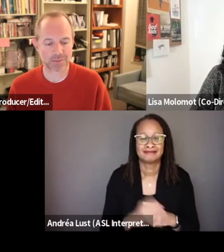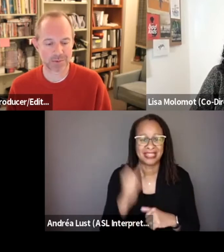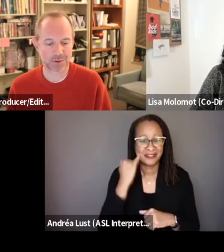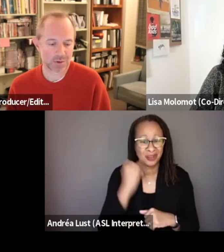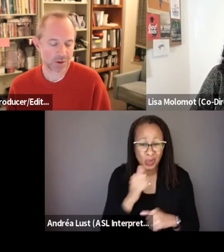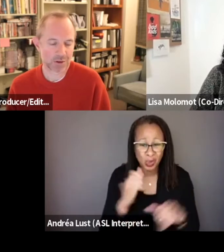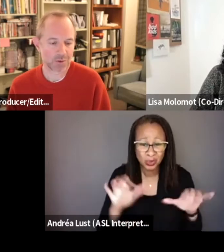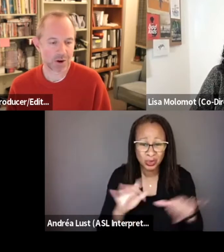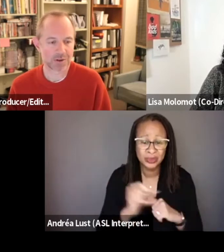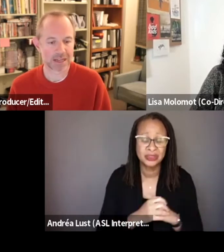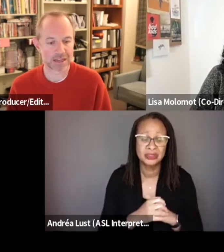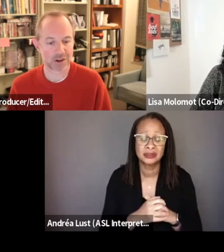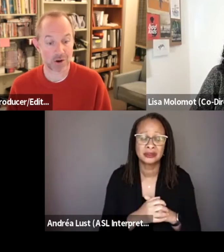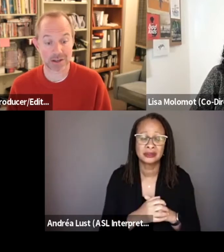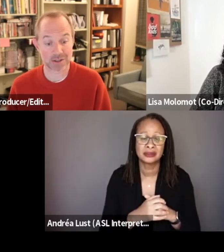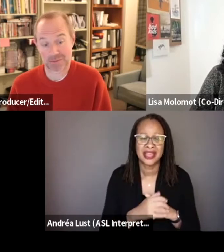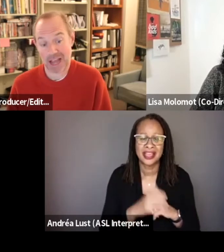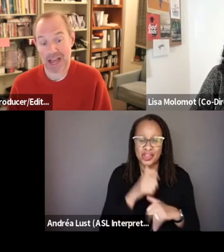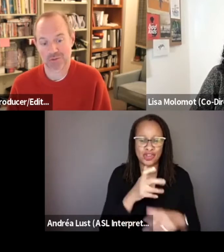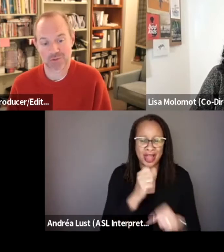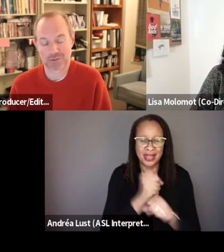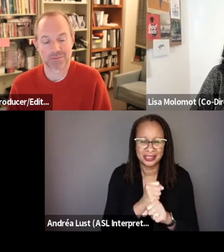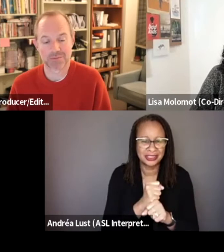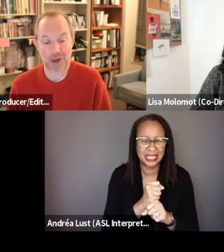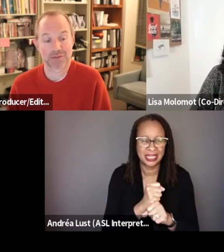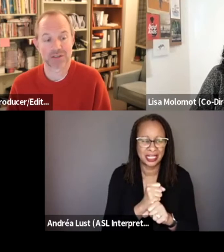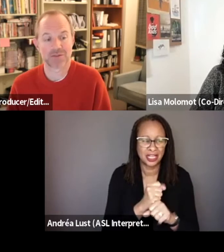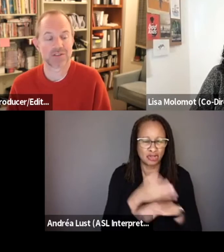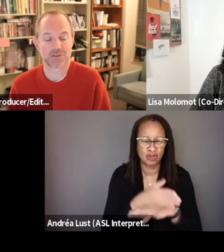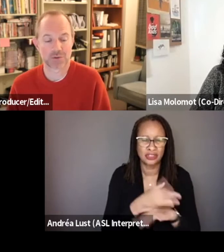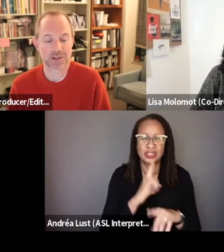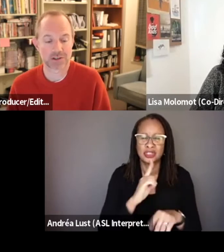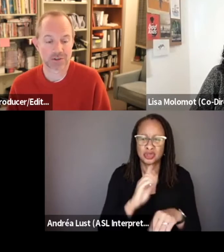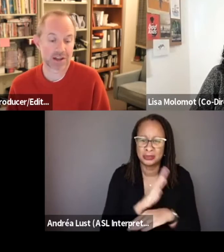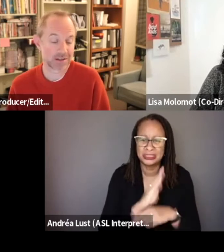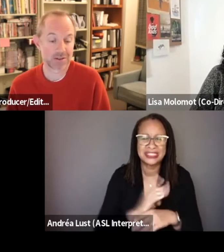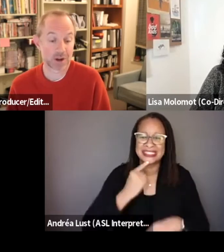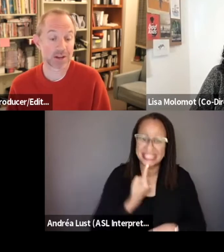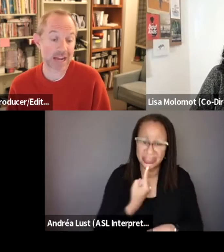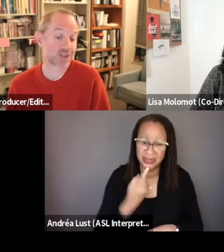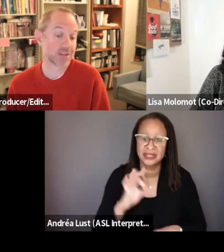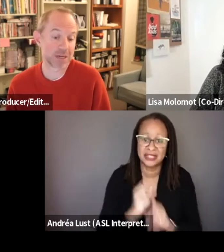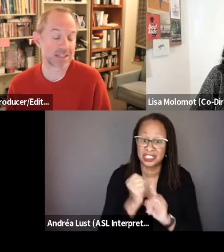you aren't getting across the actual gravity of the situation. You're not actually depicting